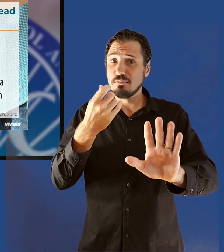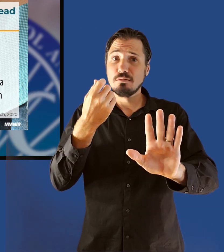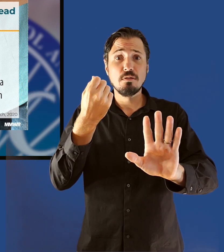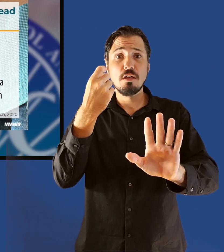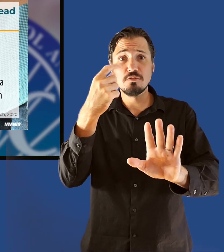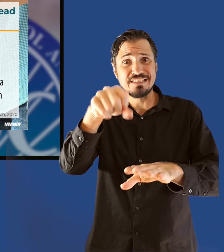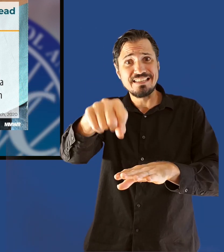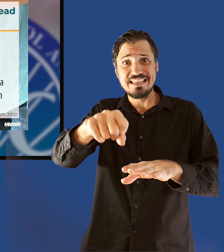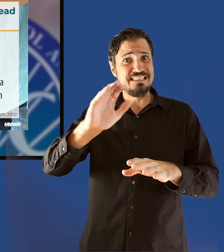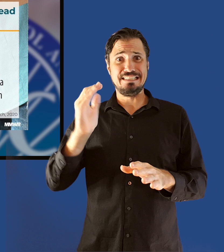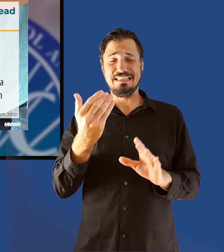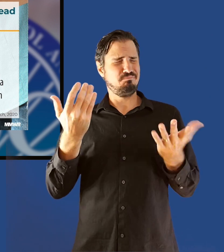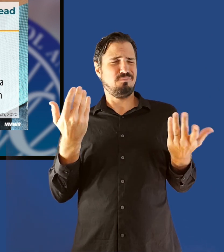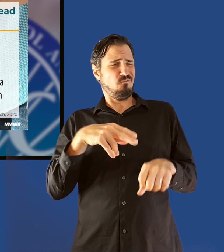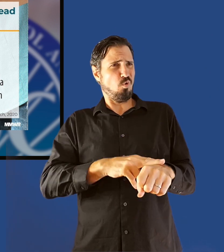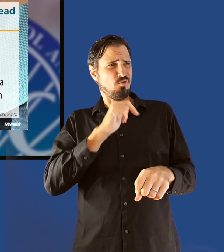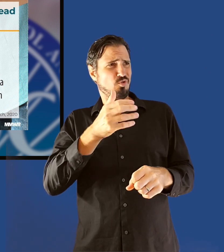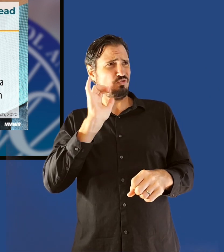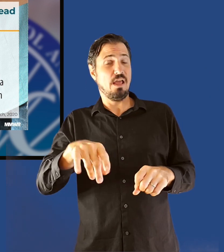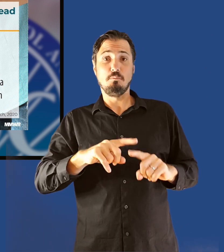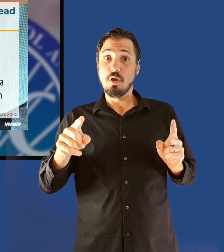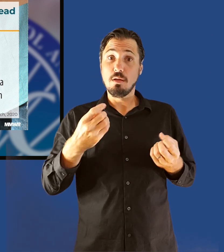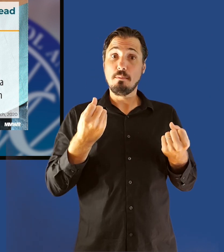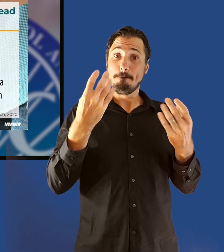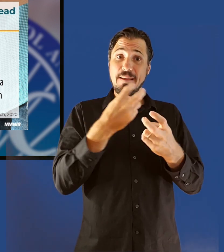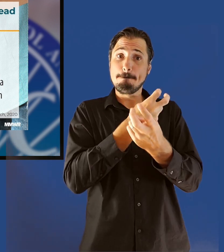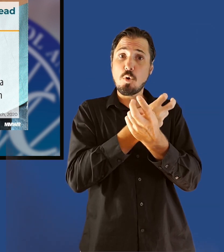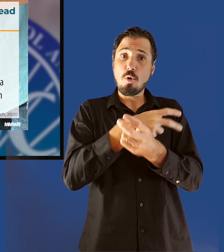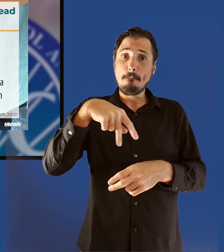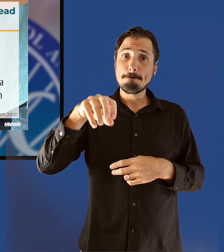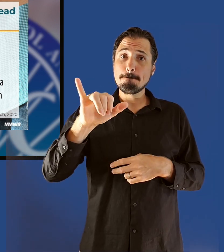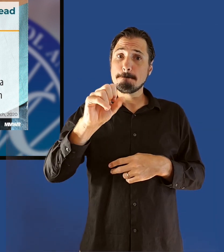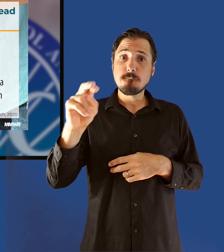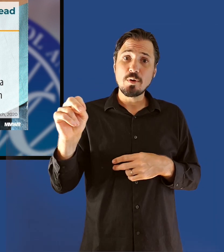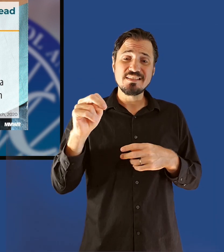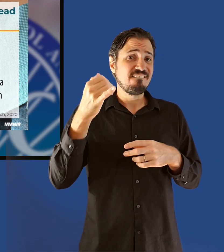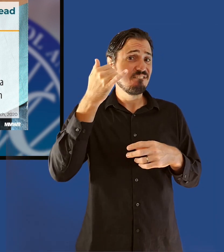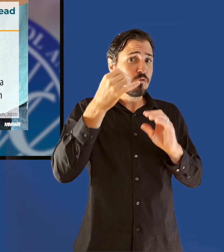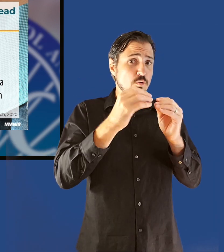calls to poison control centers regarding cleaning products and disinfectants have gone up 20 percent.